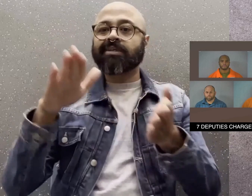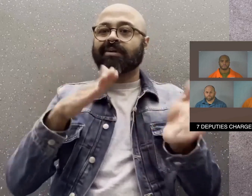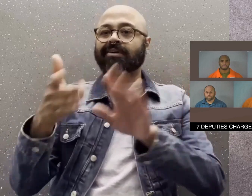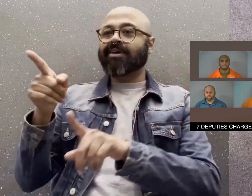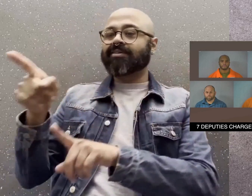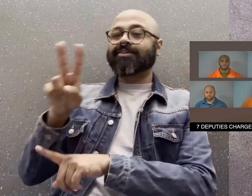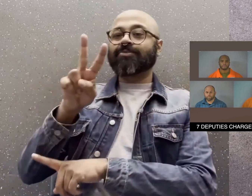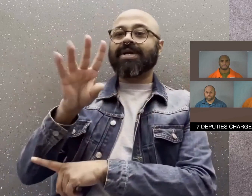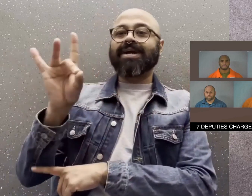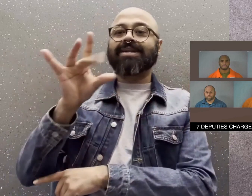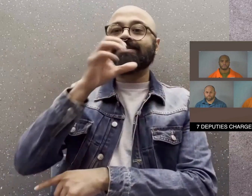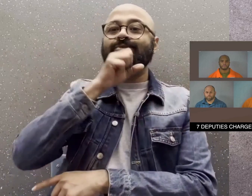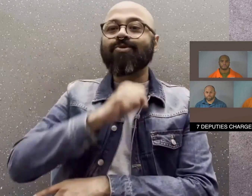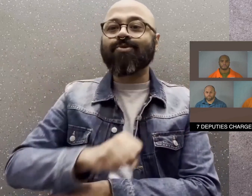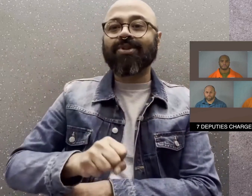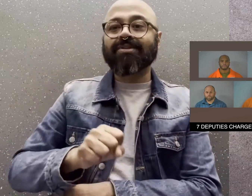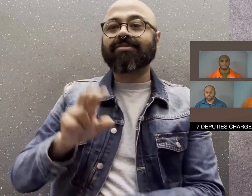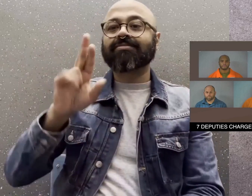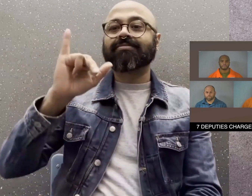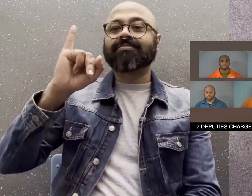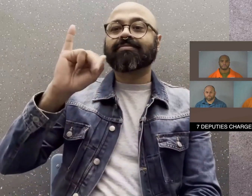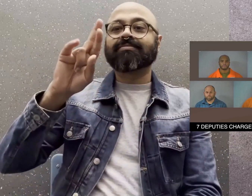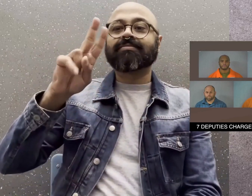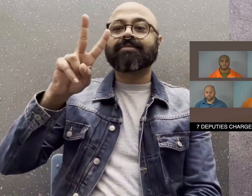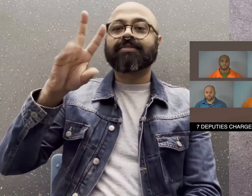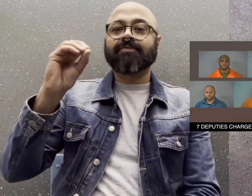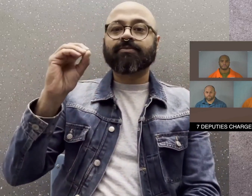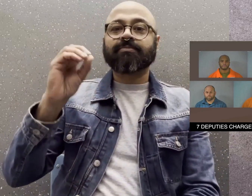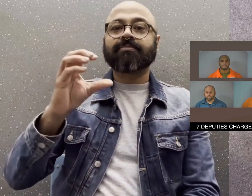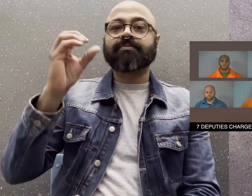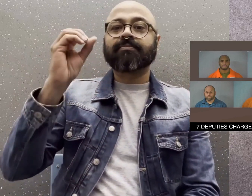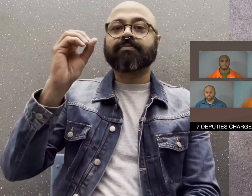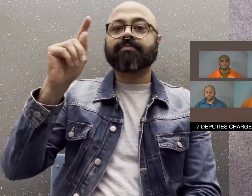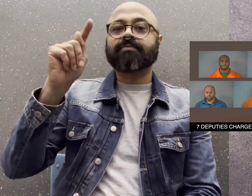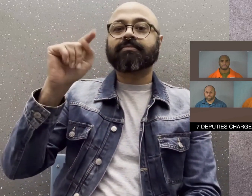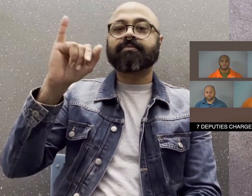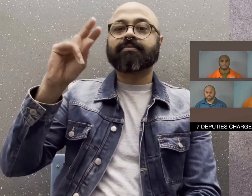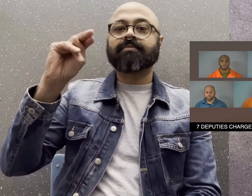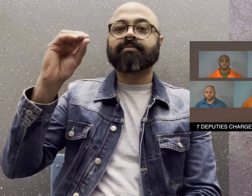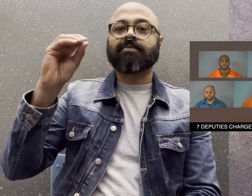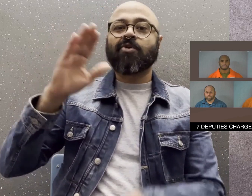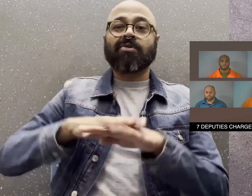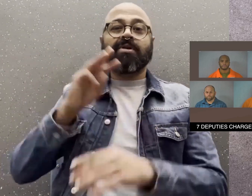They are accused of being responsible for the death of 28 year old irvo.